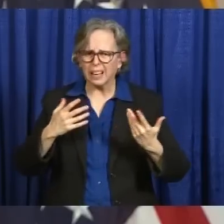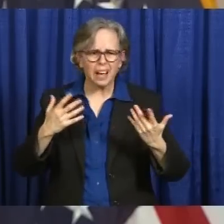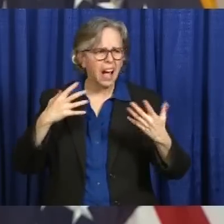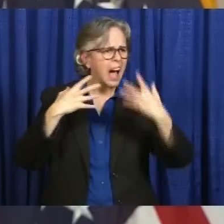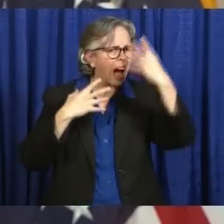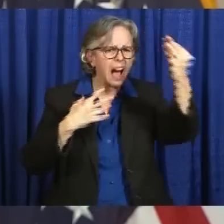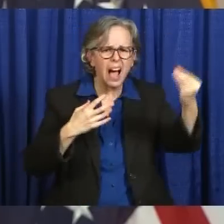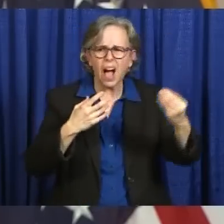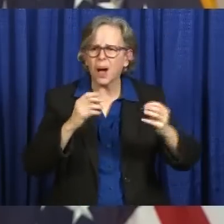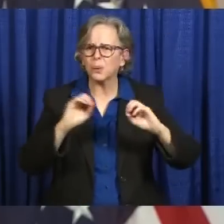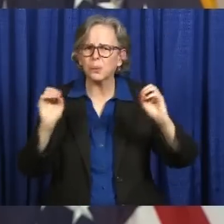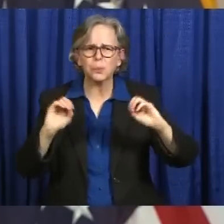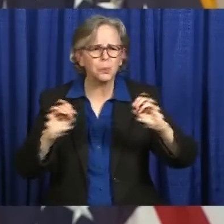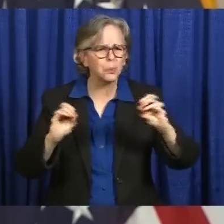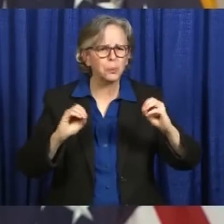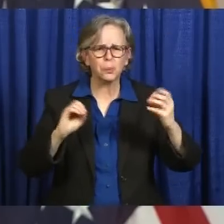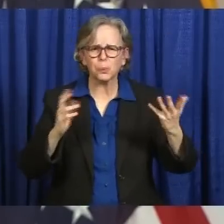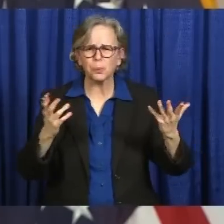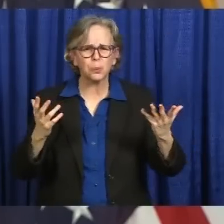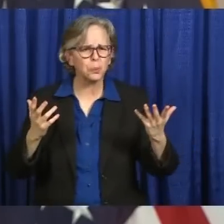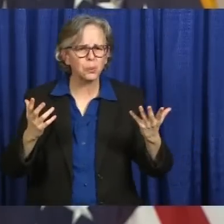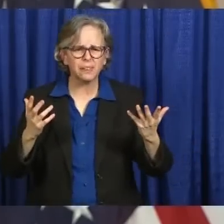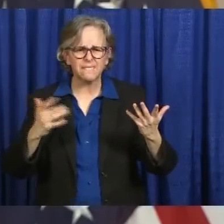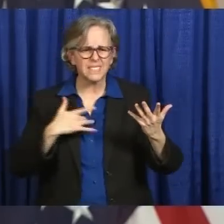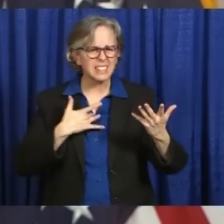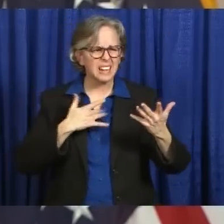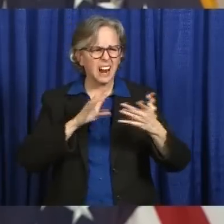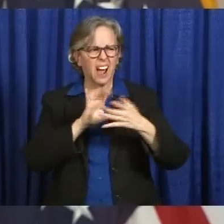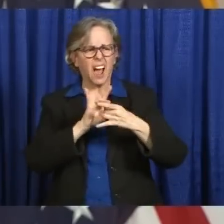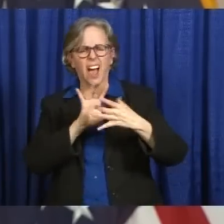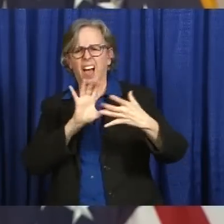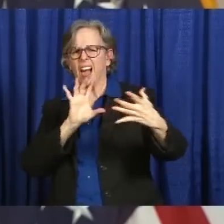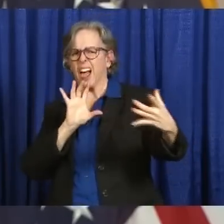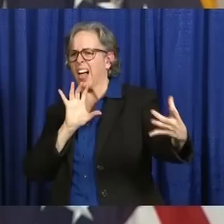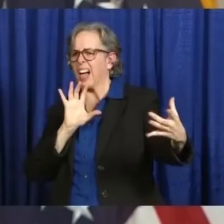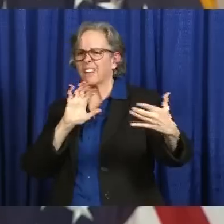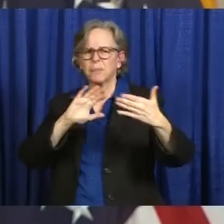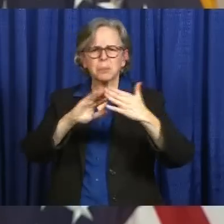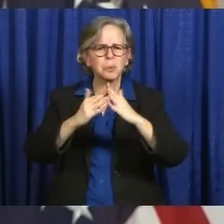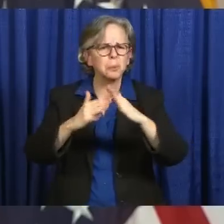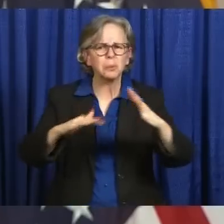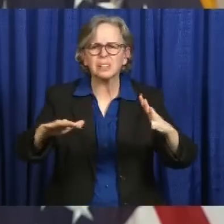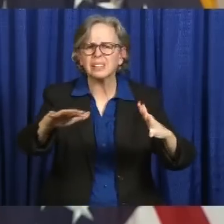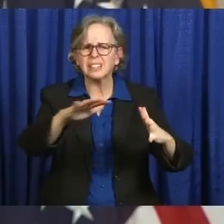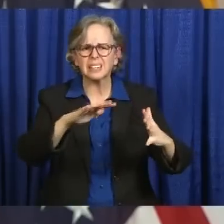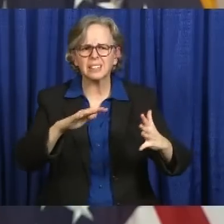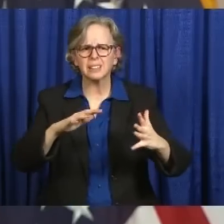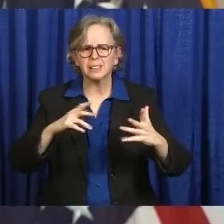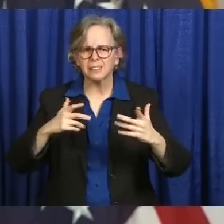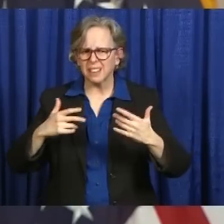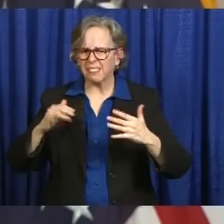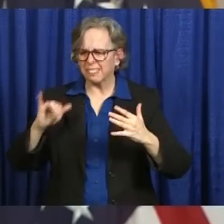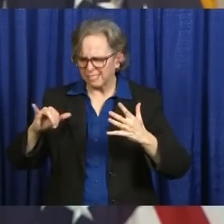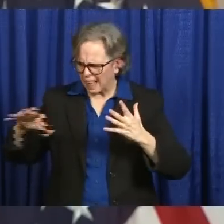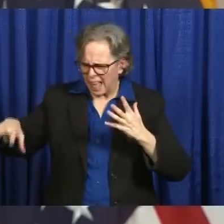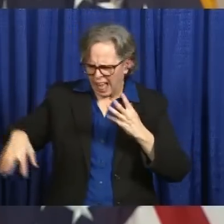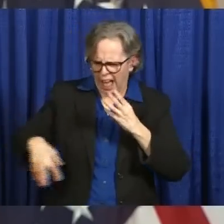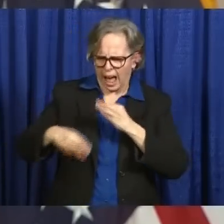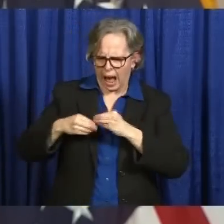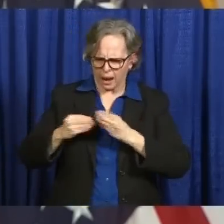OURSELVES HERE ARE IF YOU ARE WORKING OR STUDYING FROM HOME, YOU MAY FIND YOU ARE AT A RELENTLESS PACE RIGHT NOW WHERE YOU'RE NOT HAVING THE SAME SOCIAL OPPORTUNITIES WITH COWORKERS OR YOUR TEACHERS OR